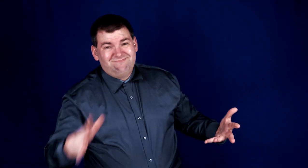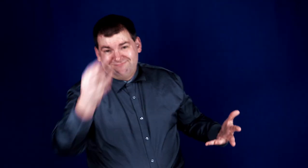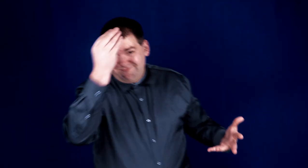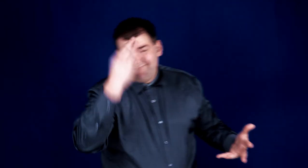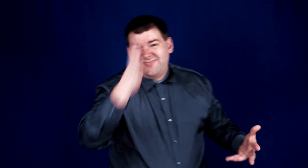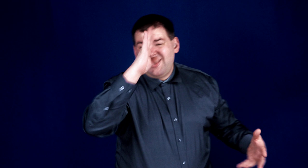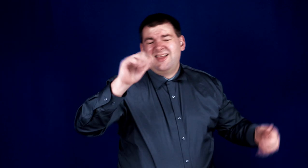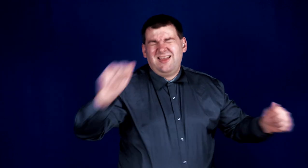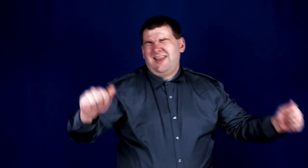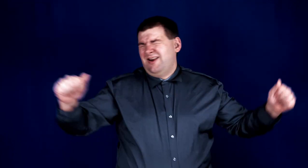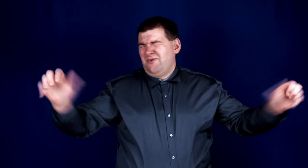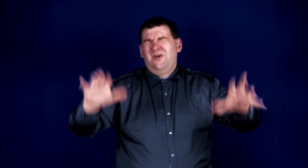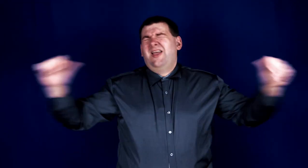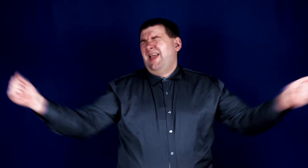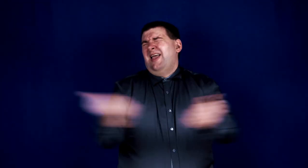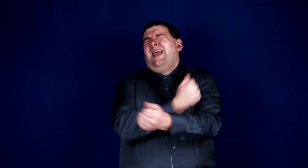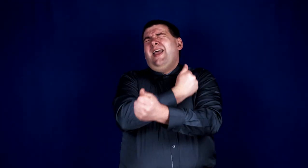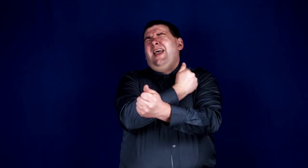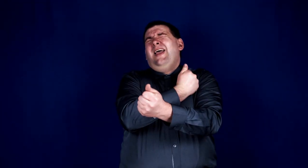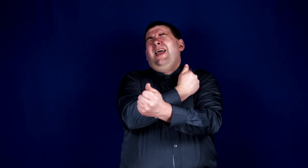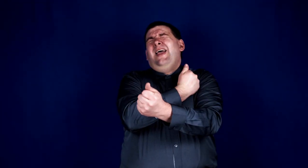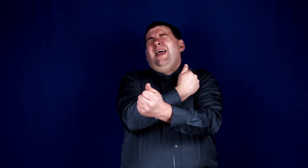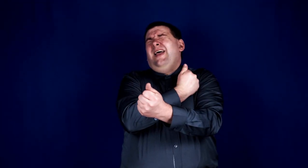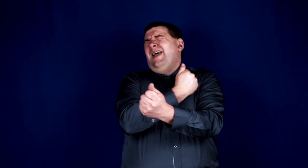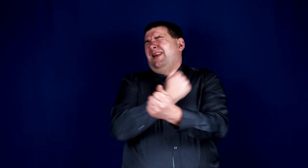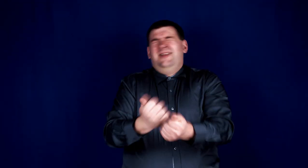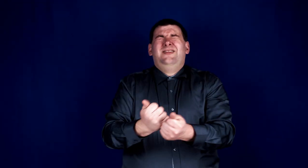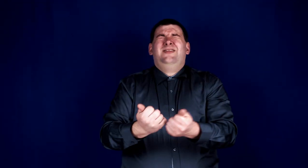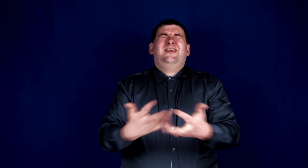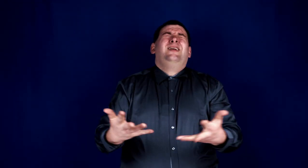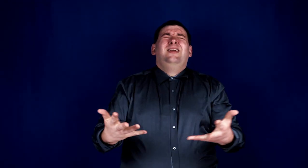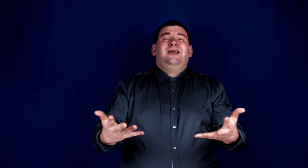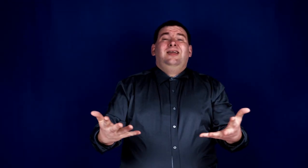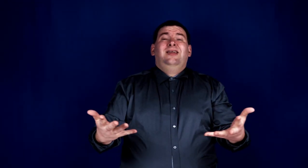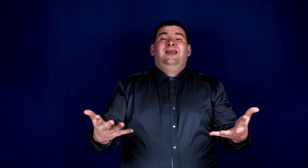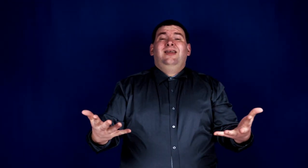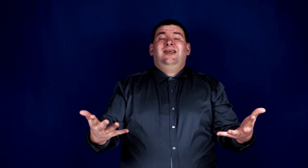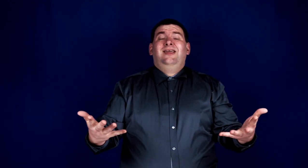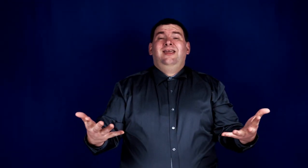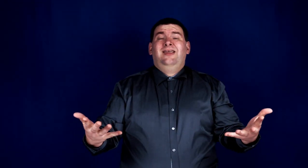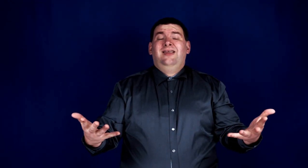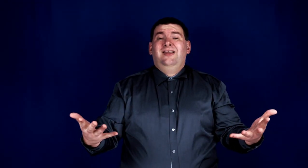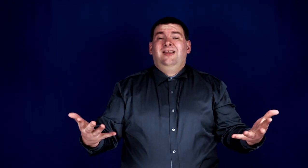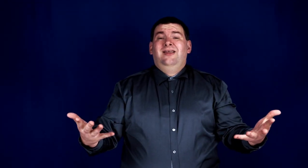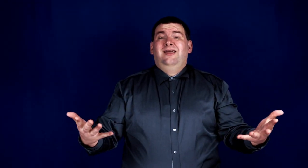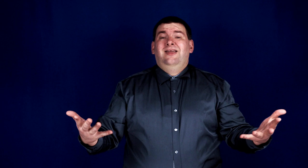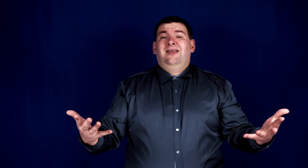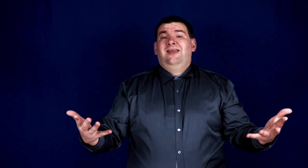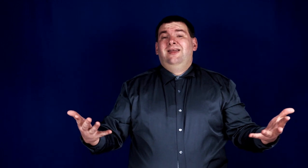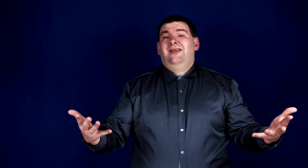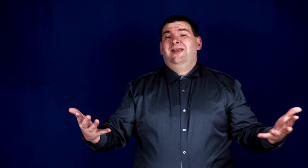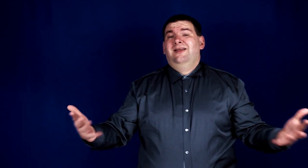with anything.